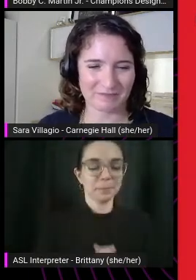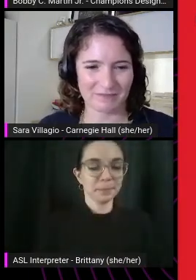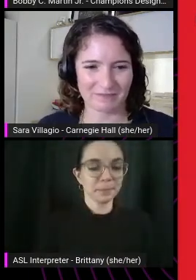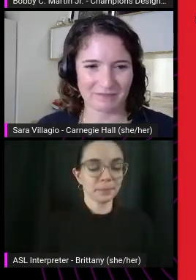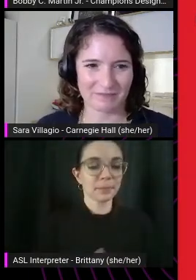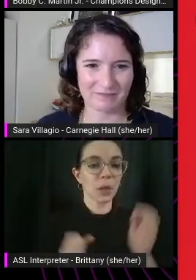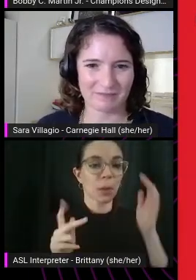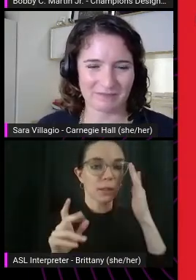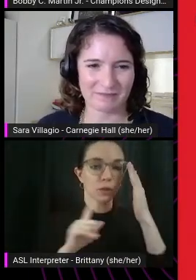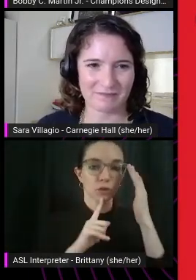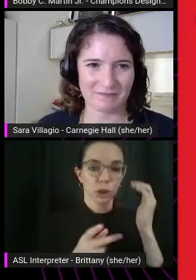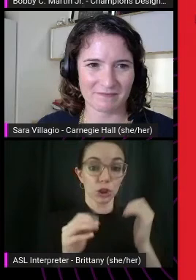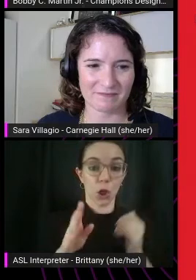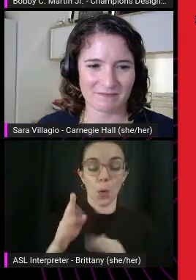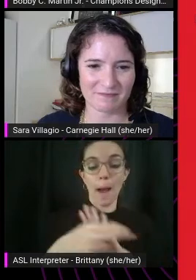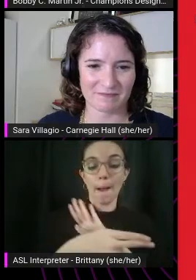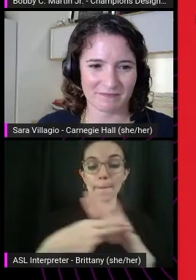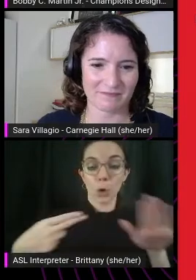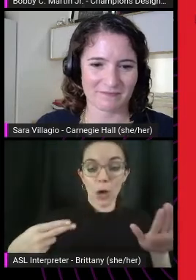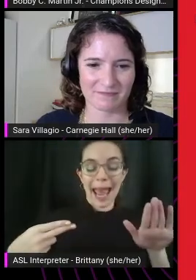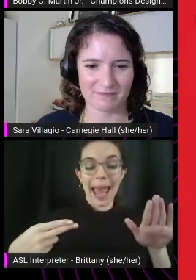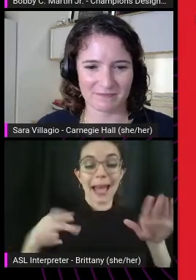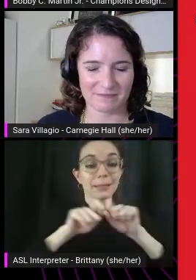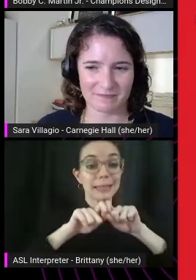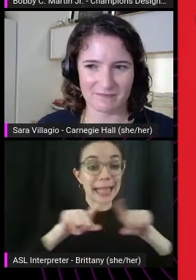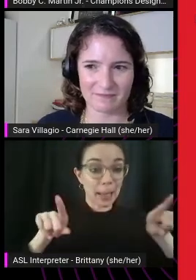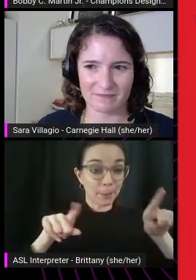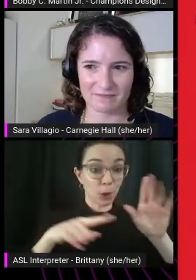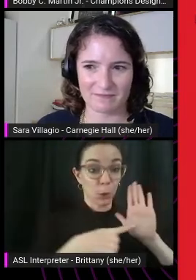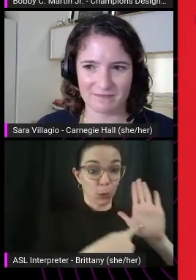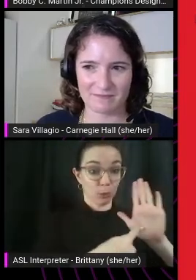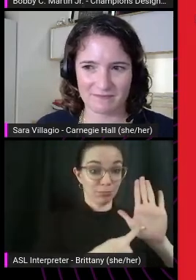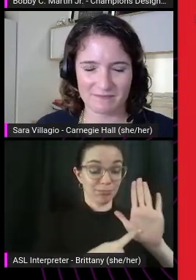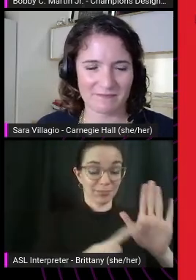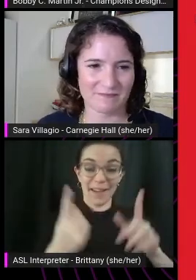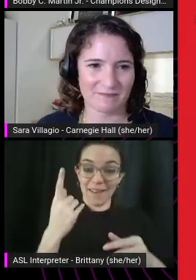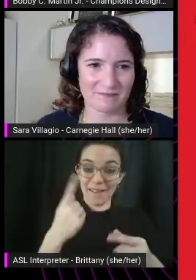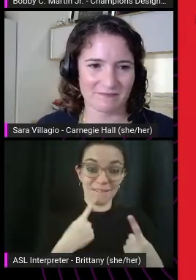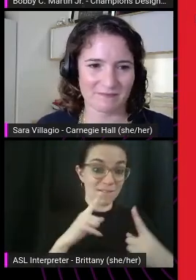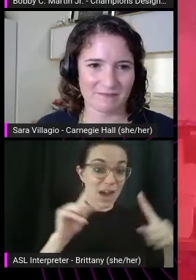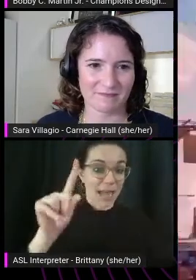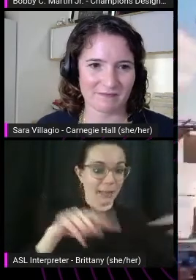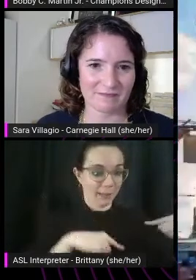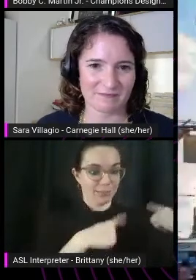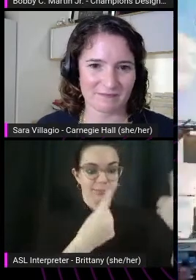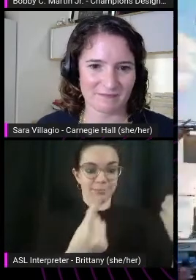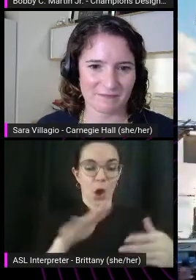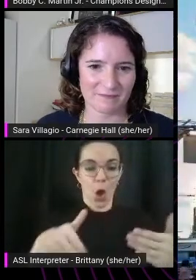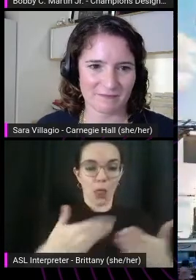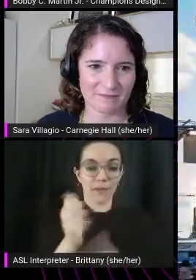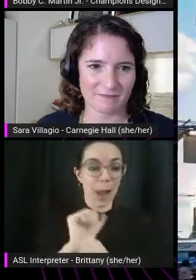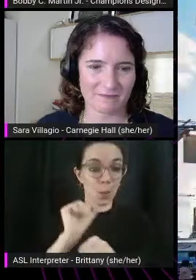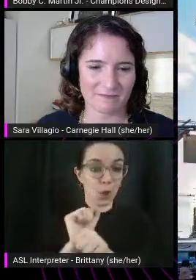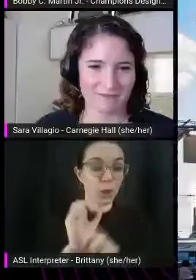So, with the brand debut, finally, after all of that work, we were able to then reveal.